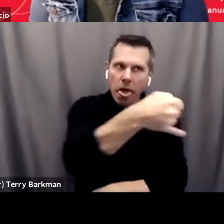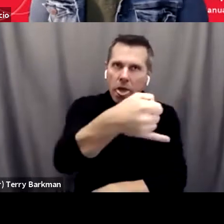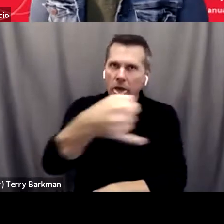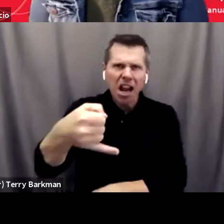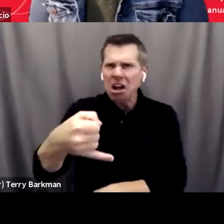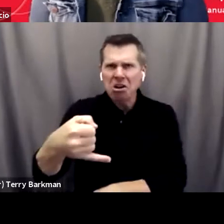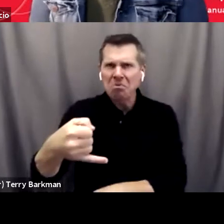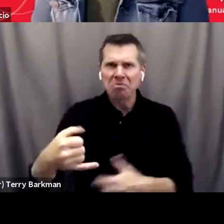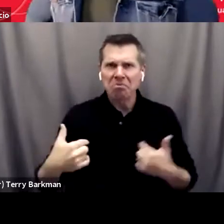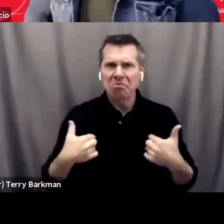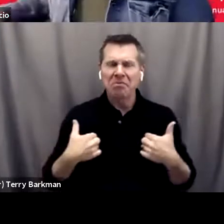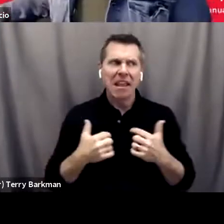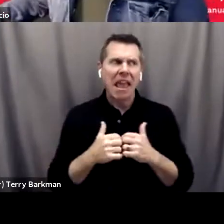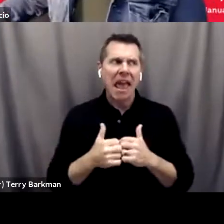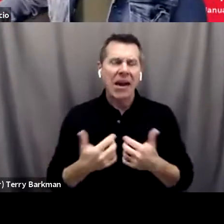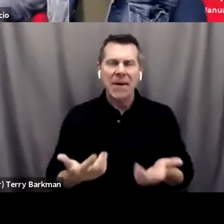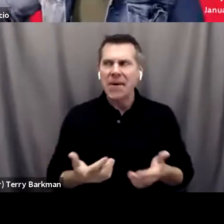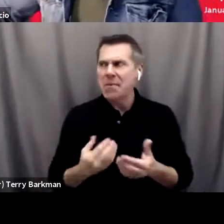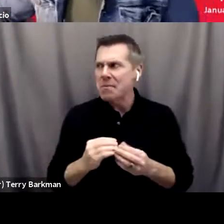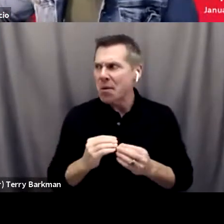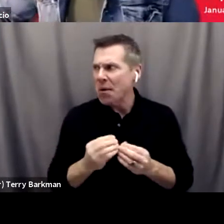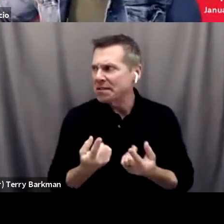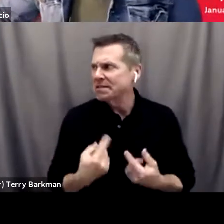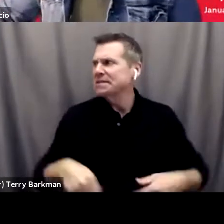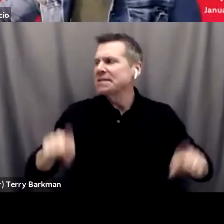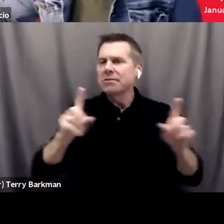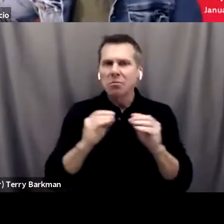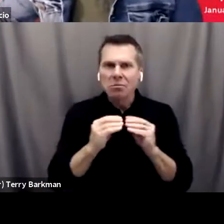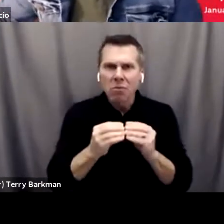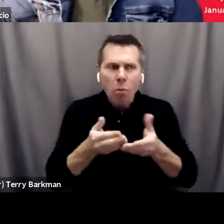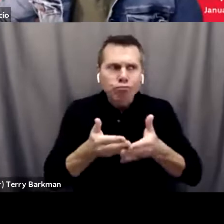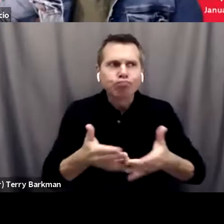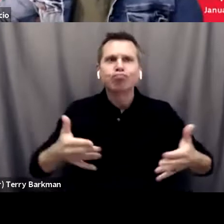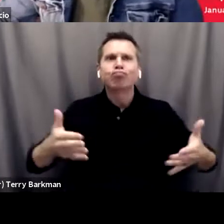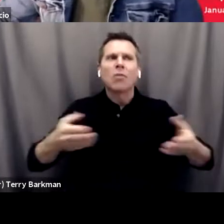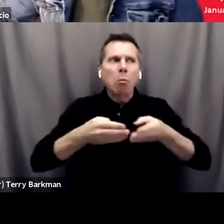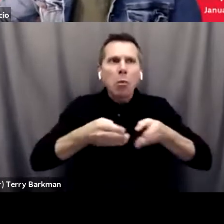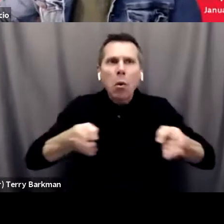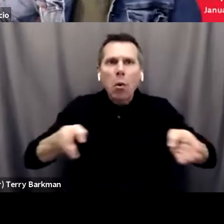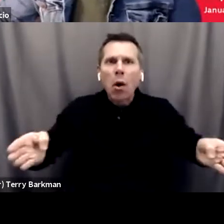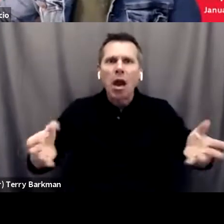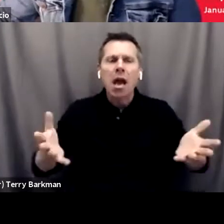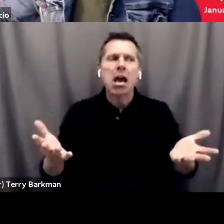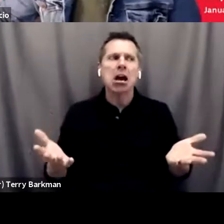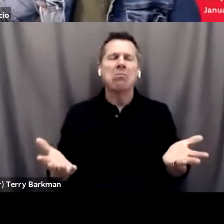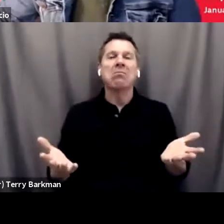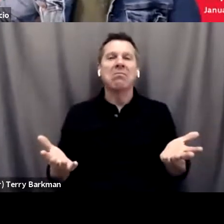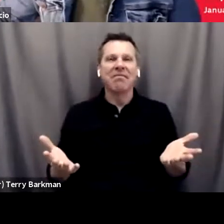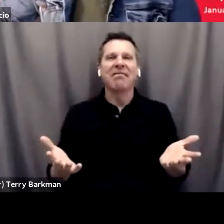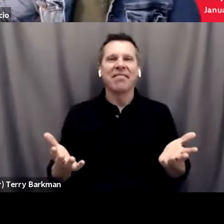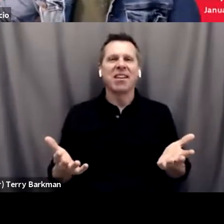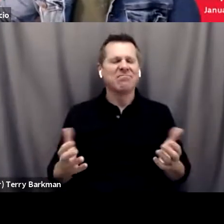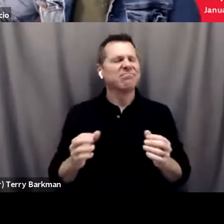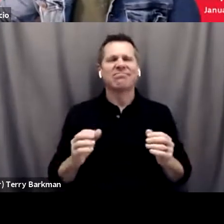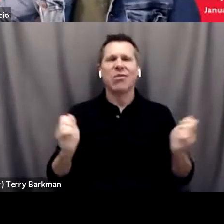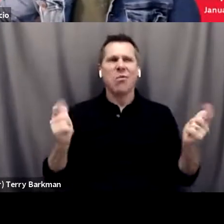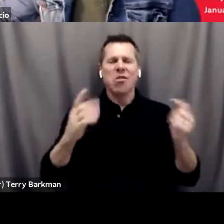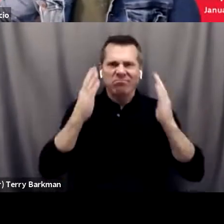it work better within both the equity and the pathways, concepts and frameworks. So I'm very excited about where we're moving